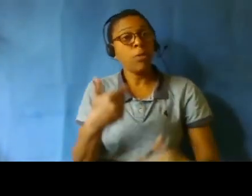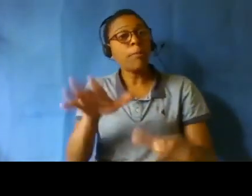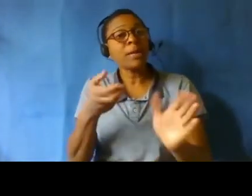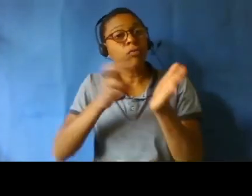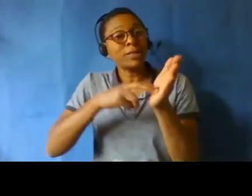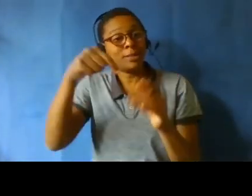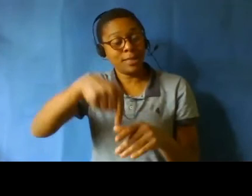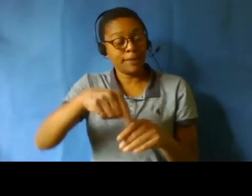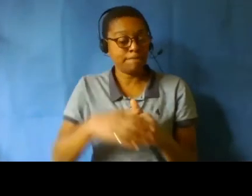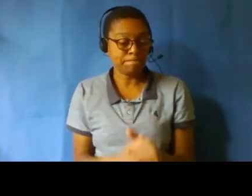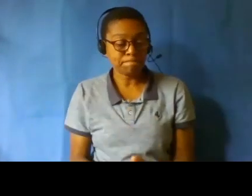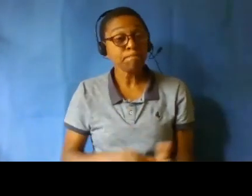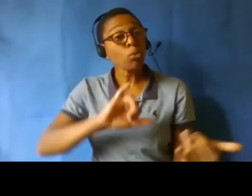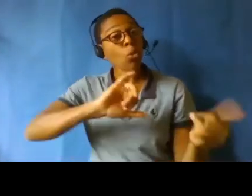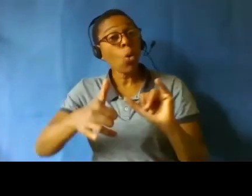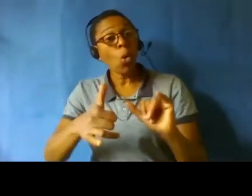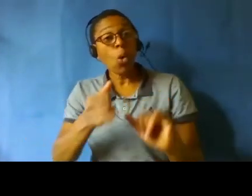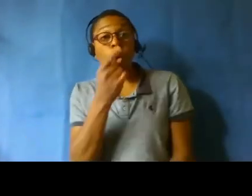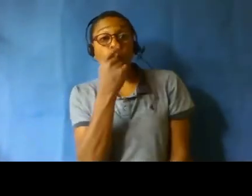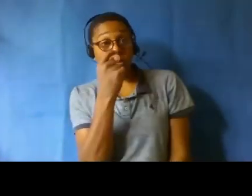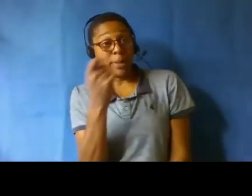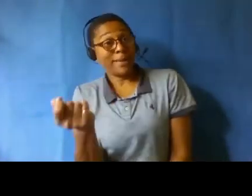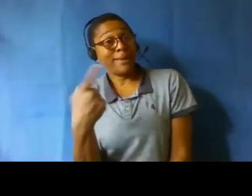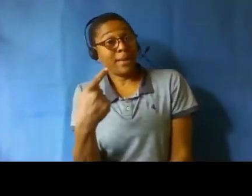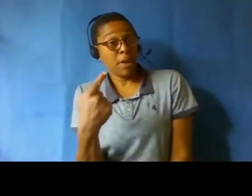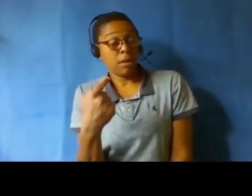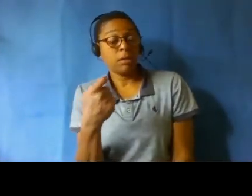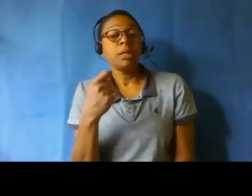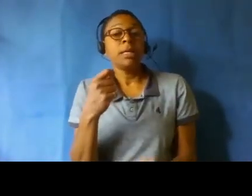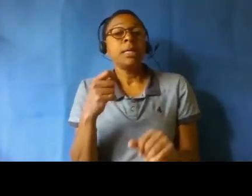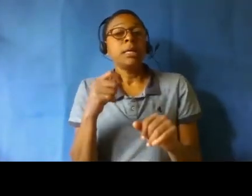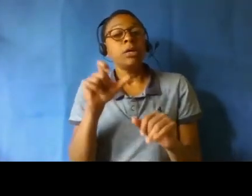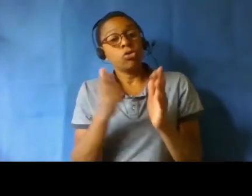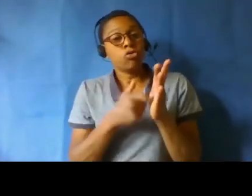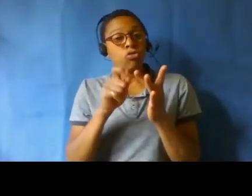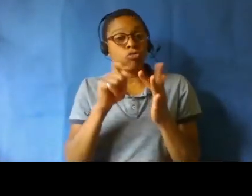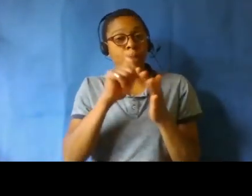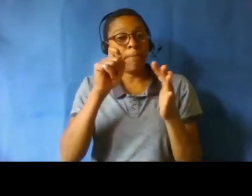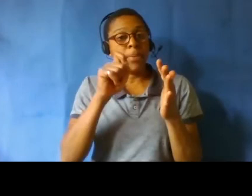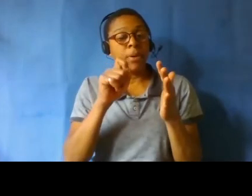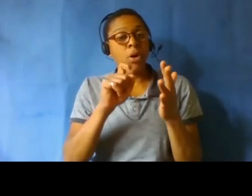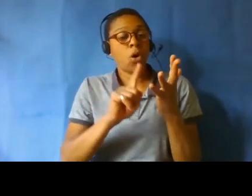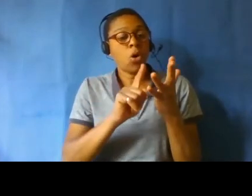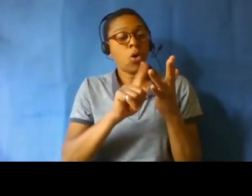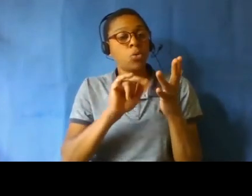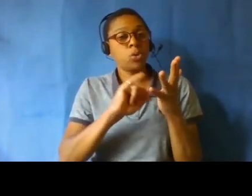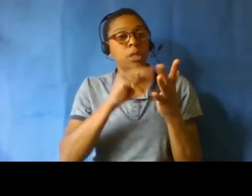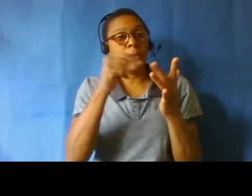us propose IAM at gmail.com with the subject feedback once again thank you so